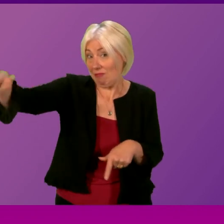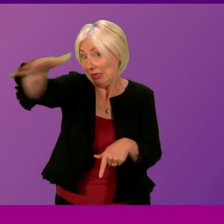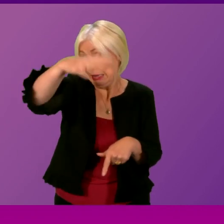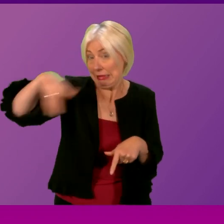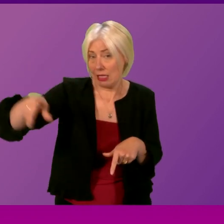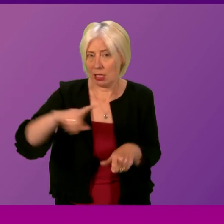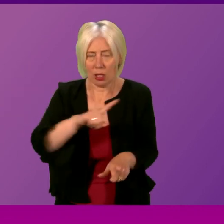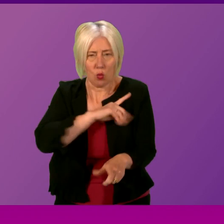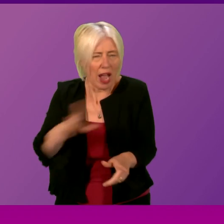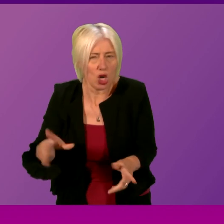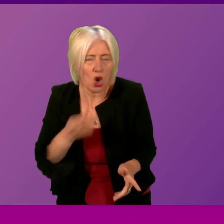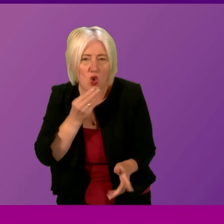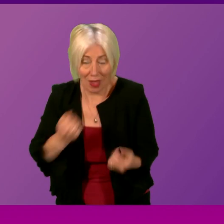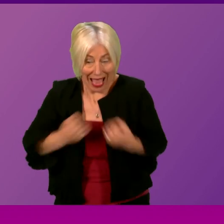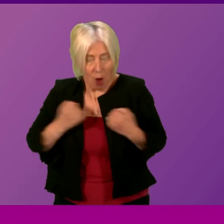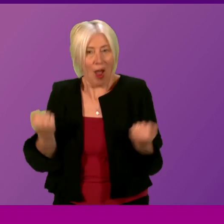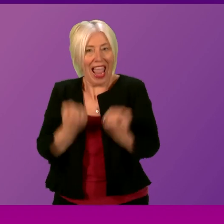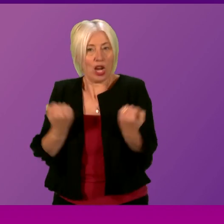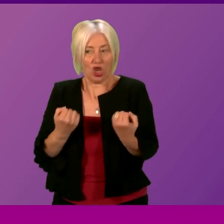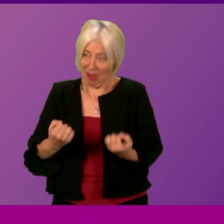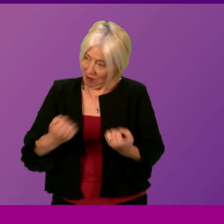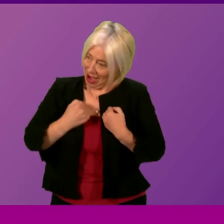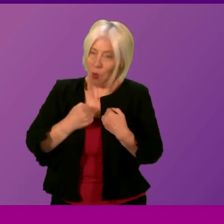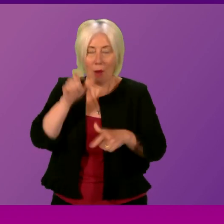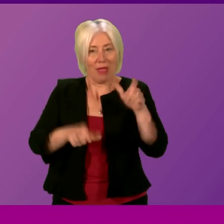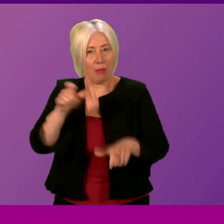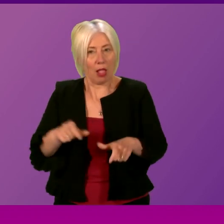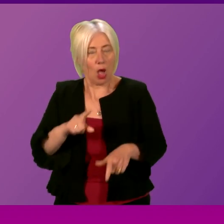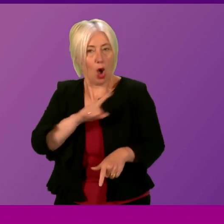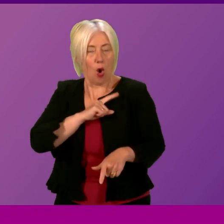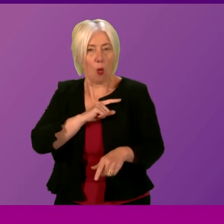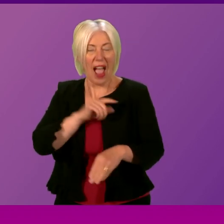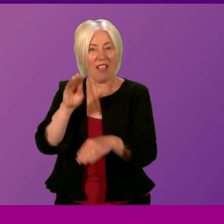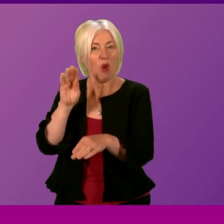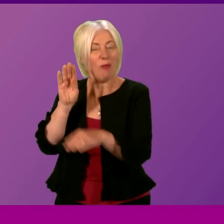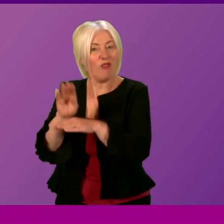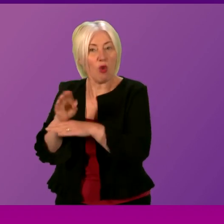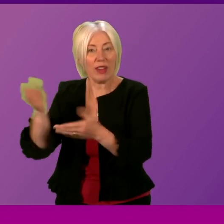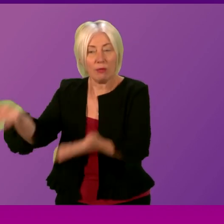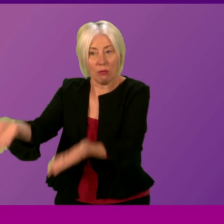Why would we not use our energy, from our doorstep, instead of costly foreign imports?